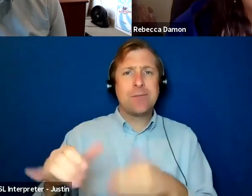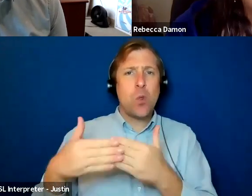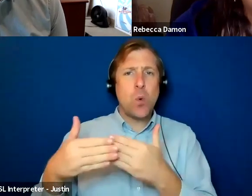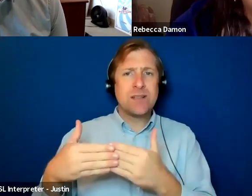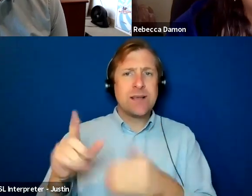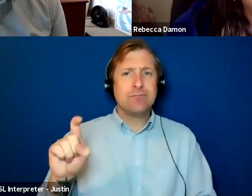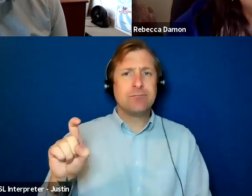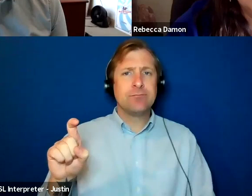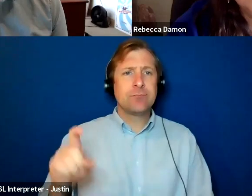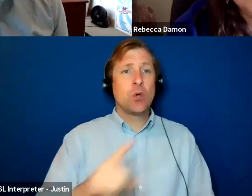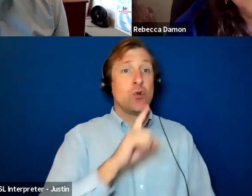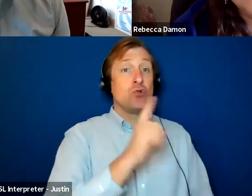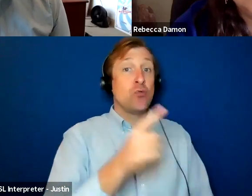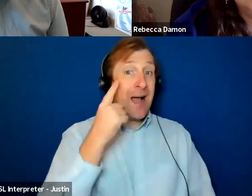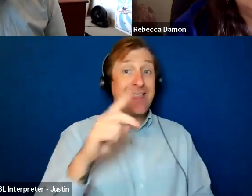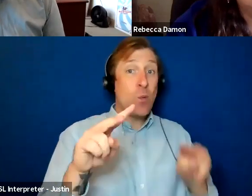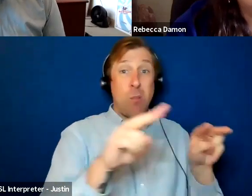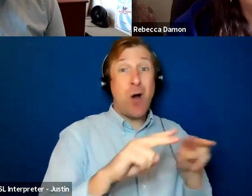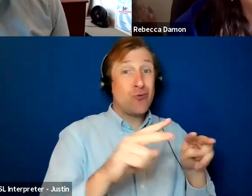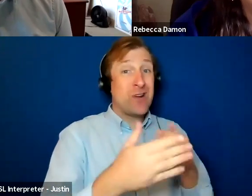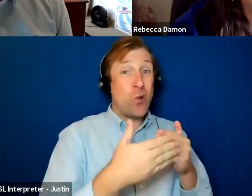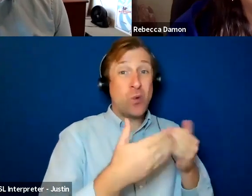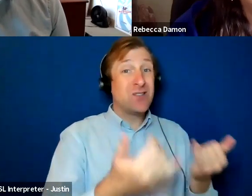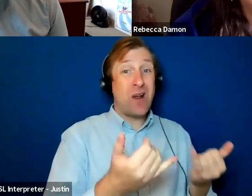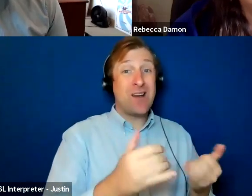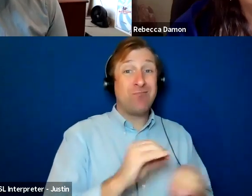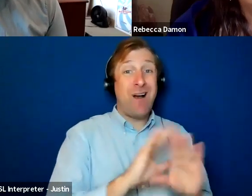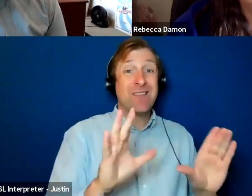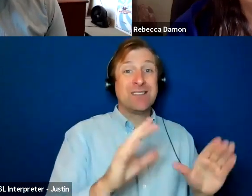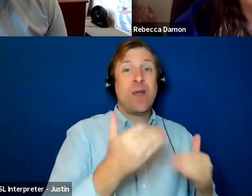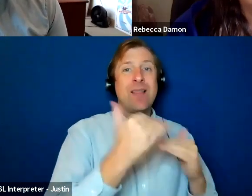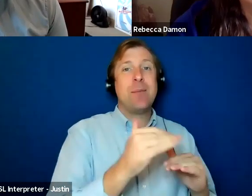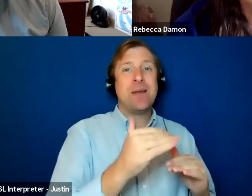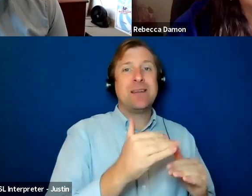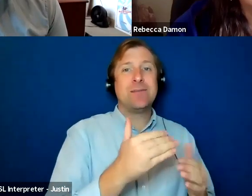Sure, I mean, I think we're monitoring it pretty closely, obviously within the limited resources that the union has.